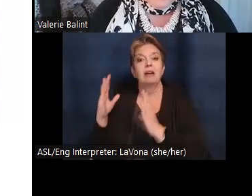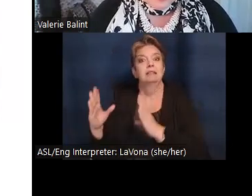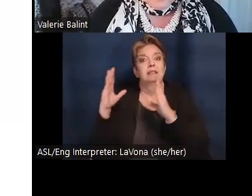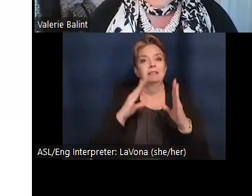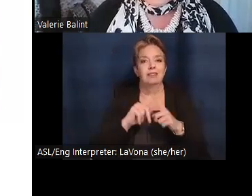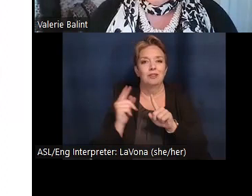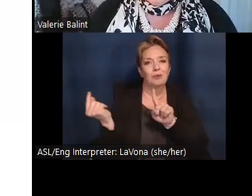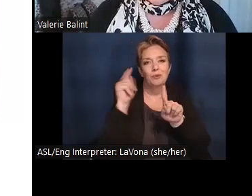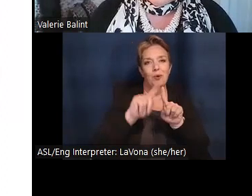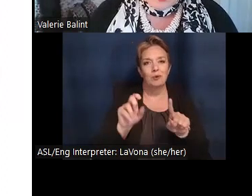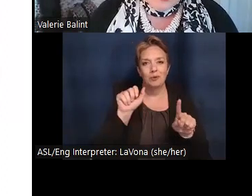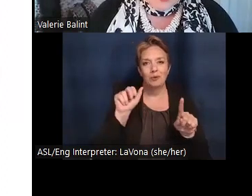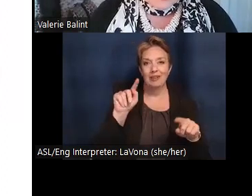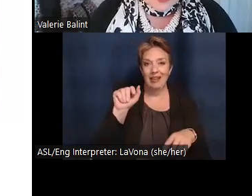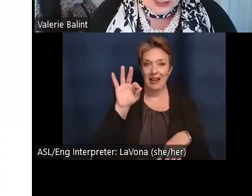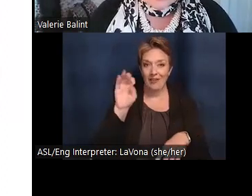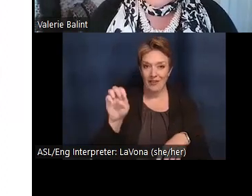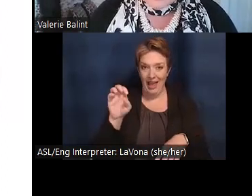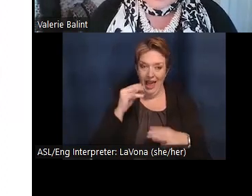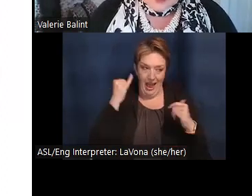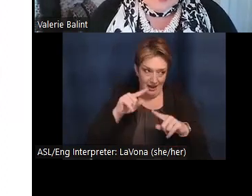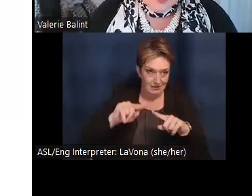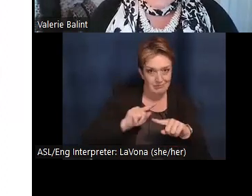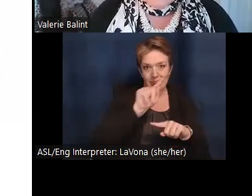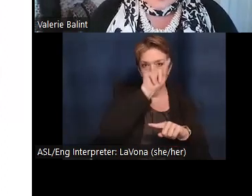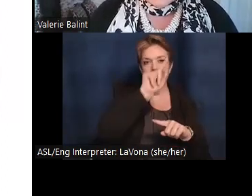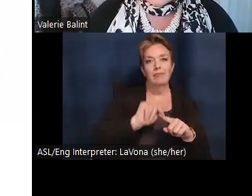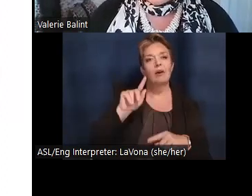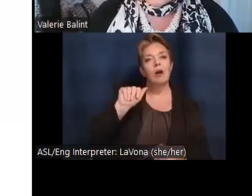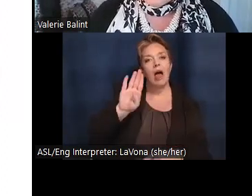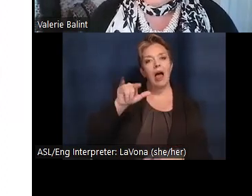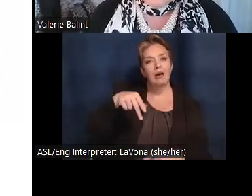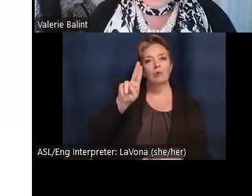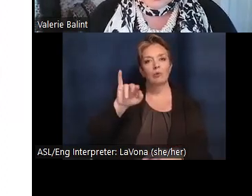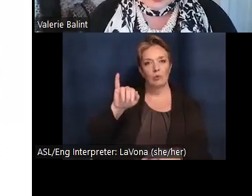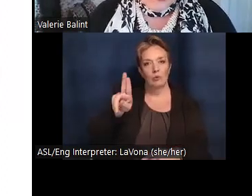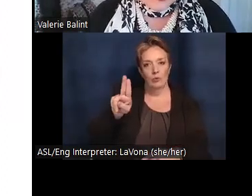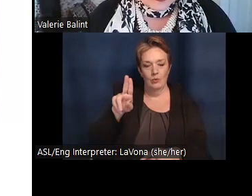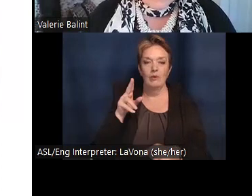all while taking in the sublime and singular landscape that marks this region of the country.